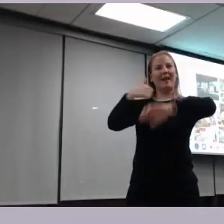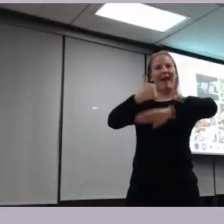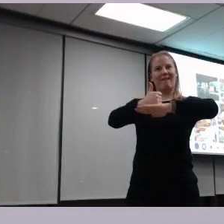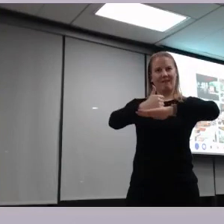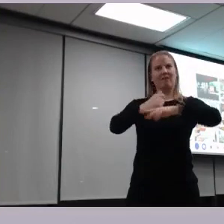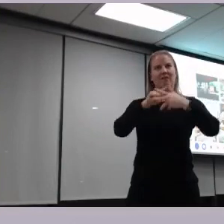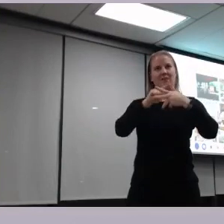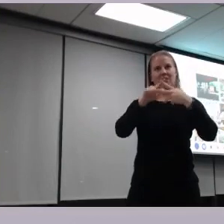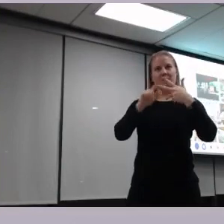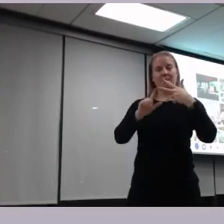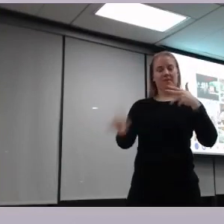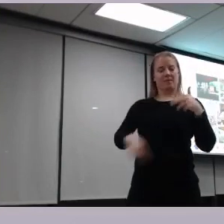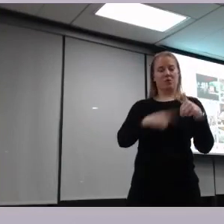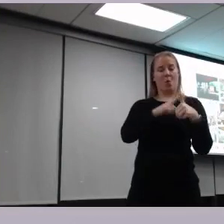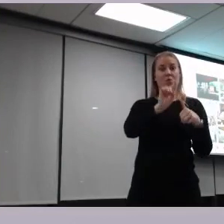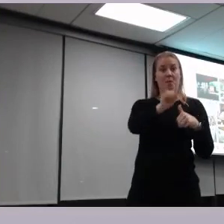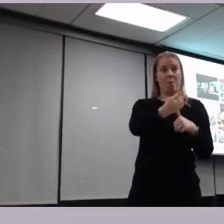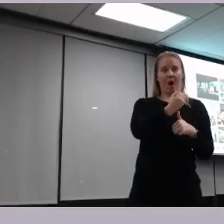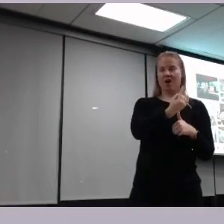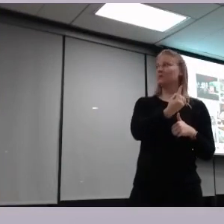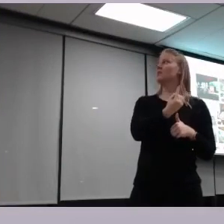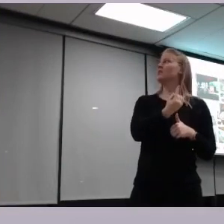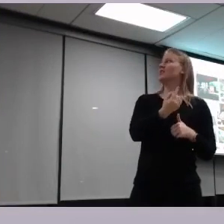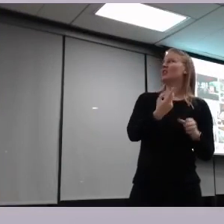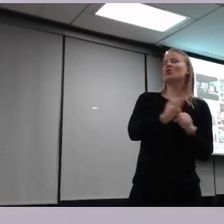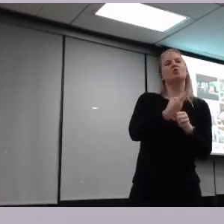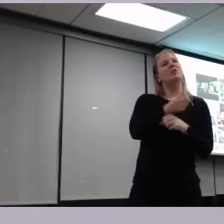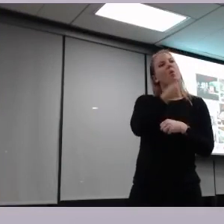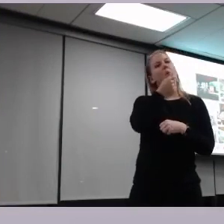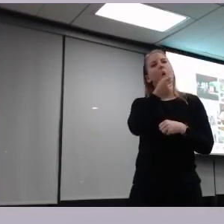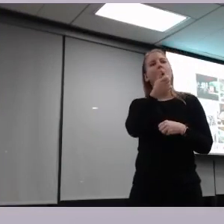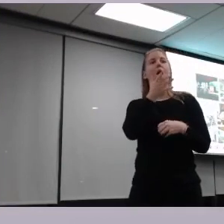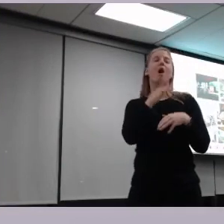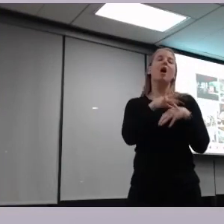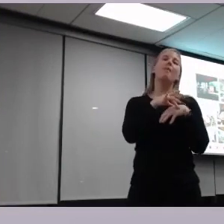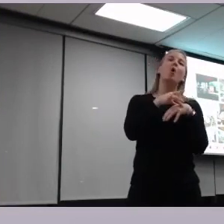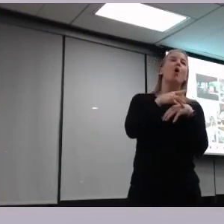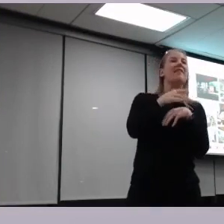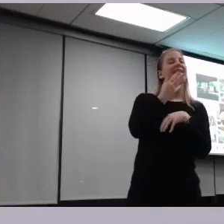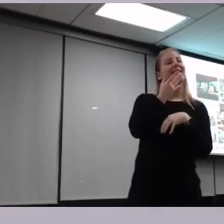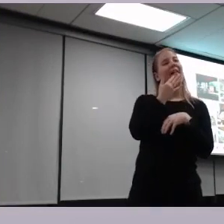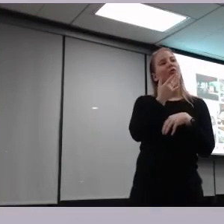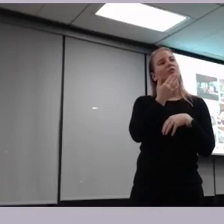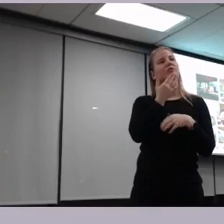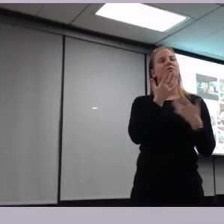note One uses a warm and artsy color aimed at creating a vibrant space.